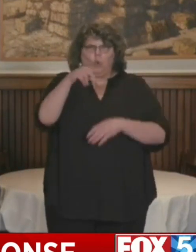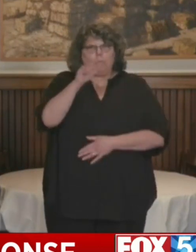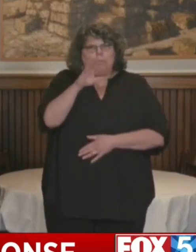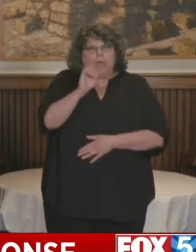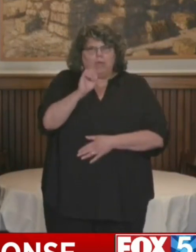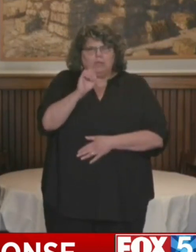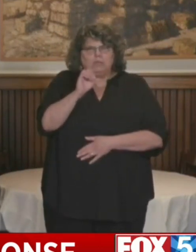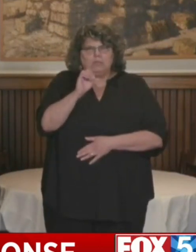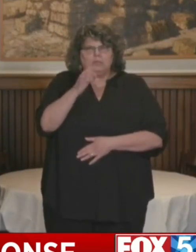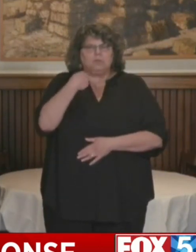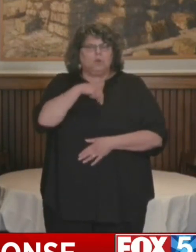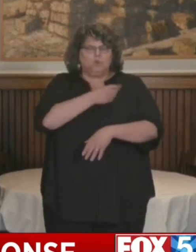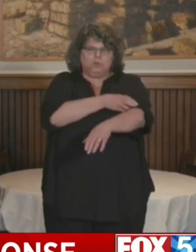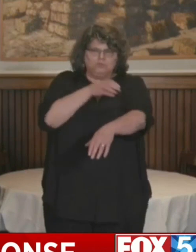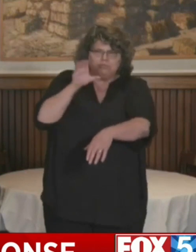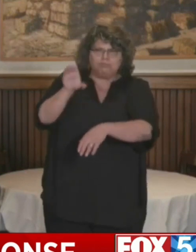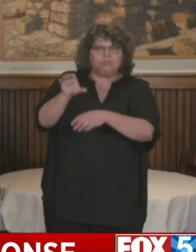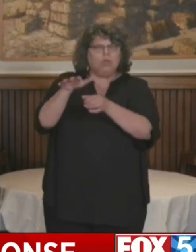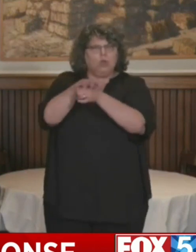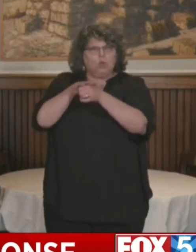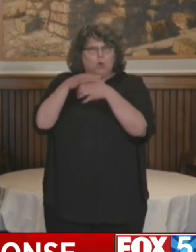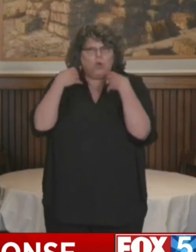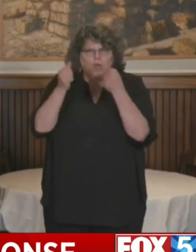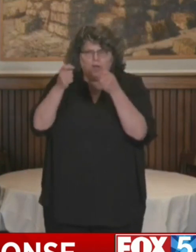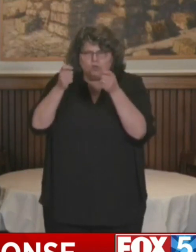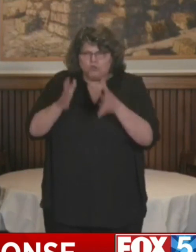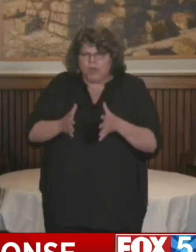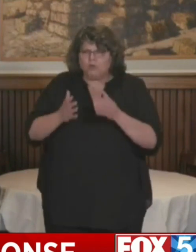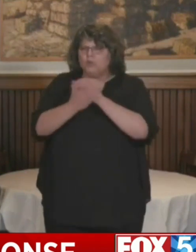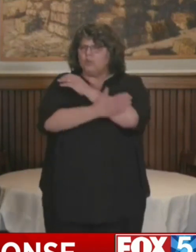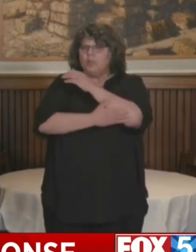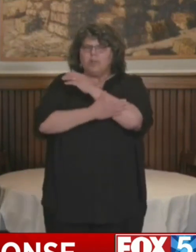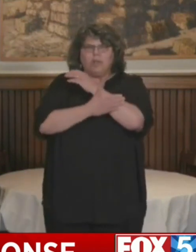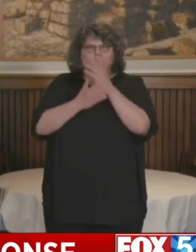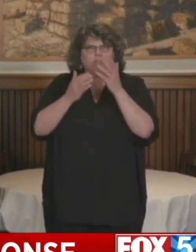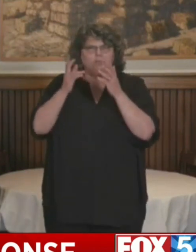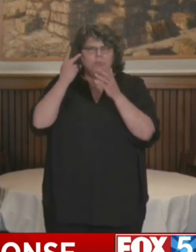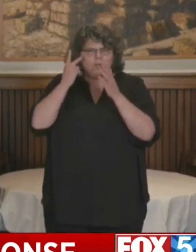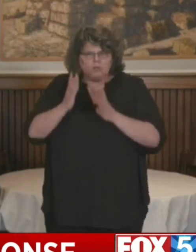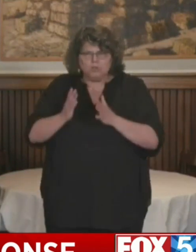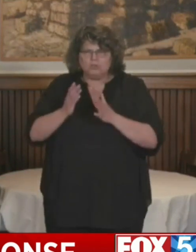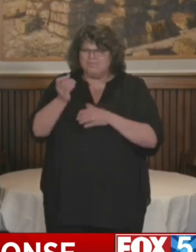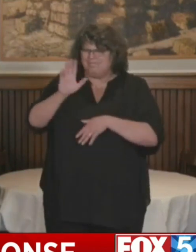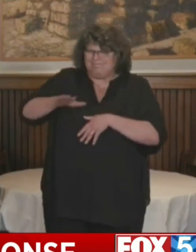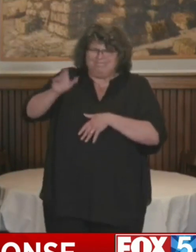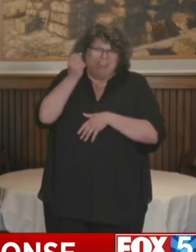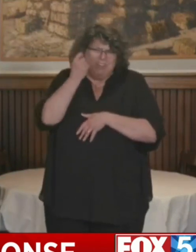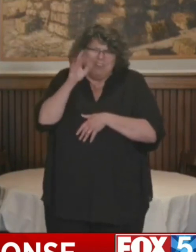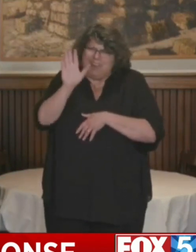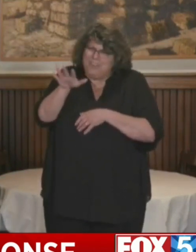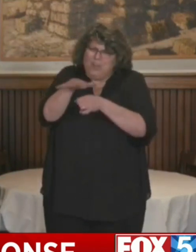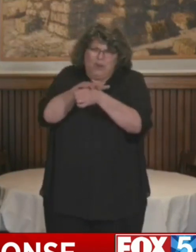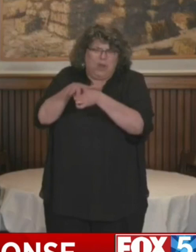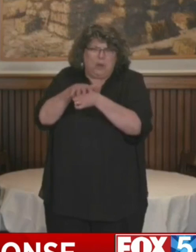GOVERNOR. THANK YOU DOCTOR AND THE BOTTOM LINE IS PEOPLE CAN GO AT THEIR OWN PACE. AND WE ARE EMPOWERING OUR LOCAL